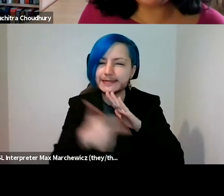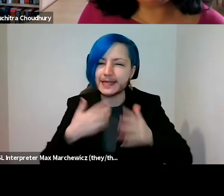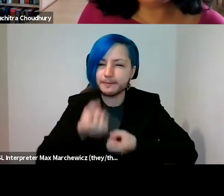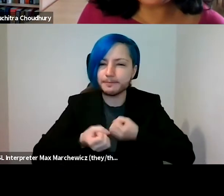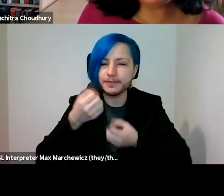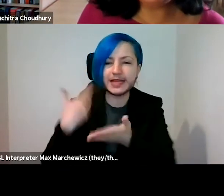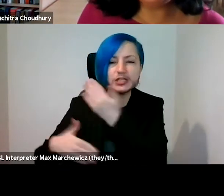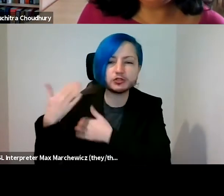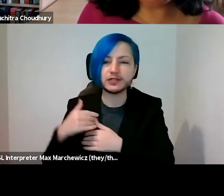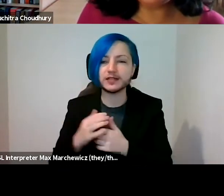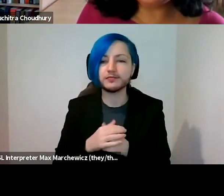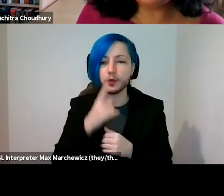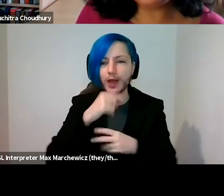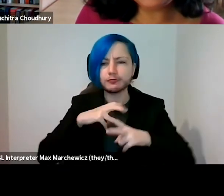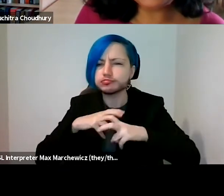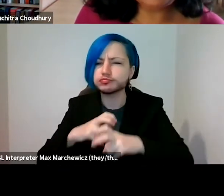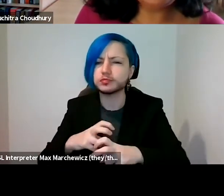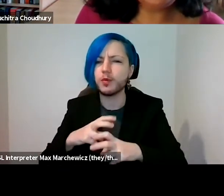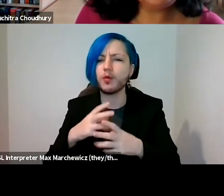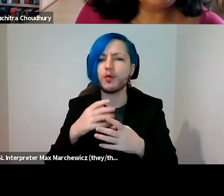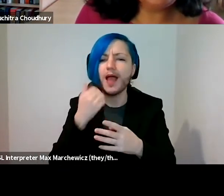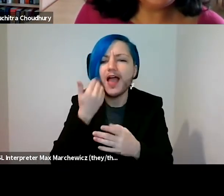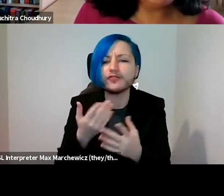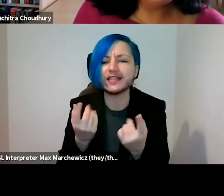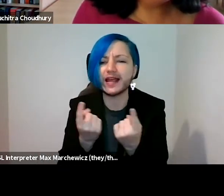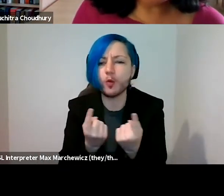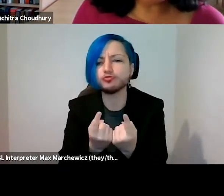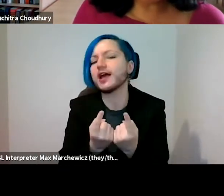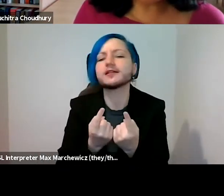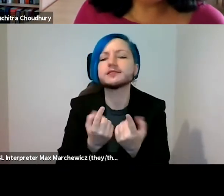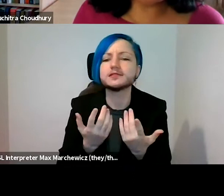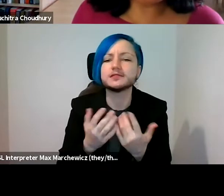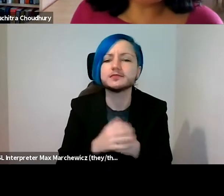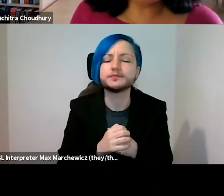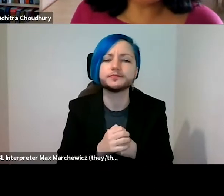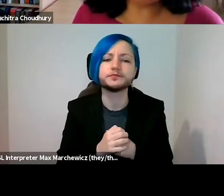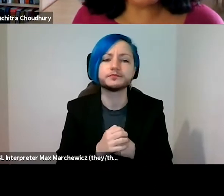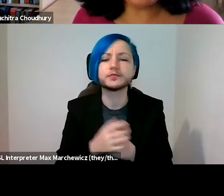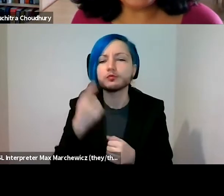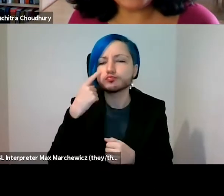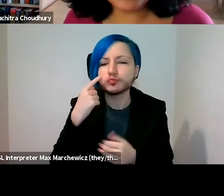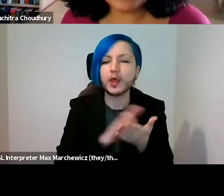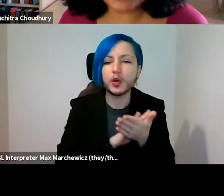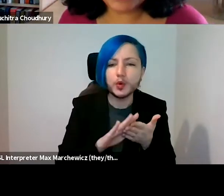in everyday, wider society. So looking at the hookah, and the surprise it contained